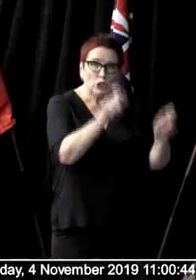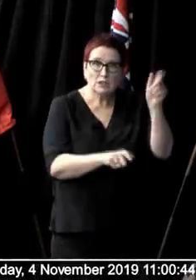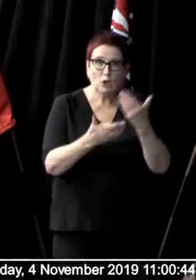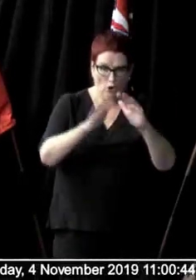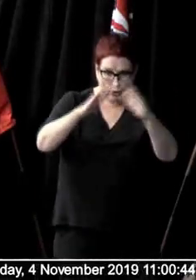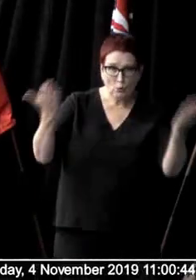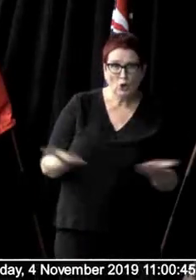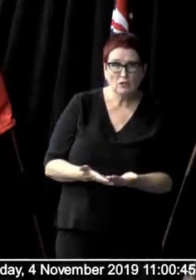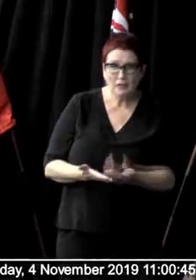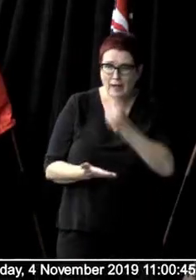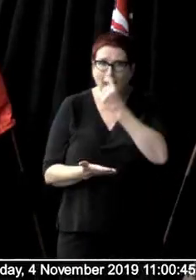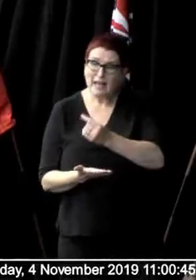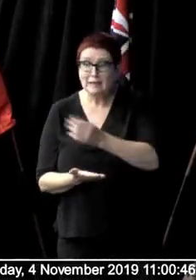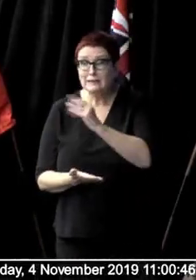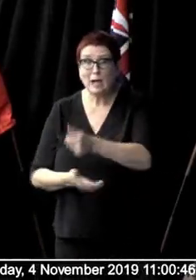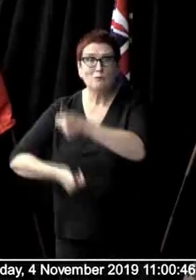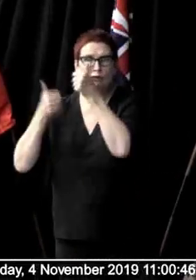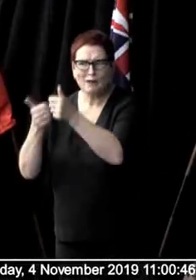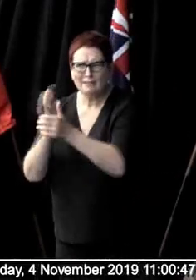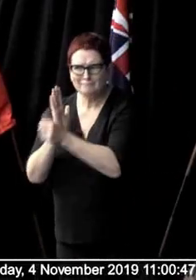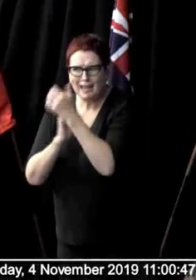can do some things well and others not so well.